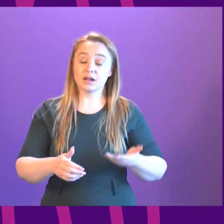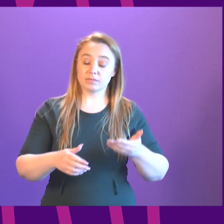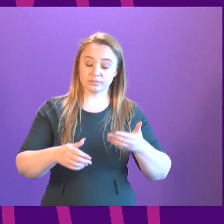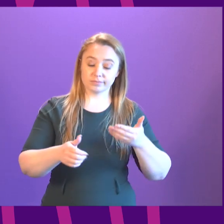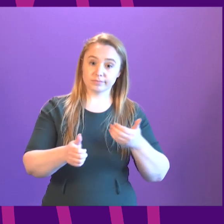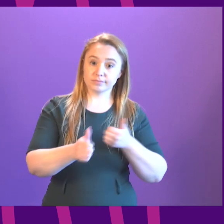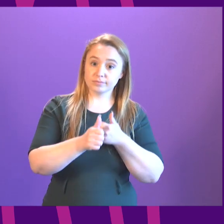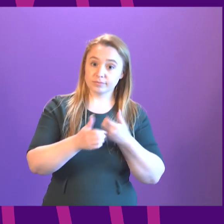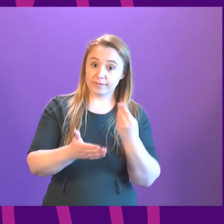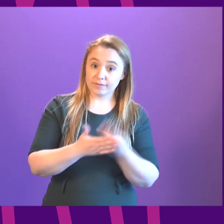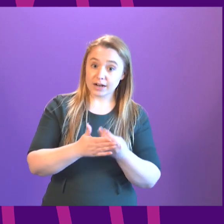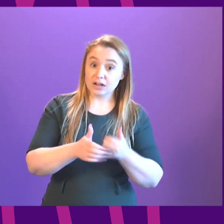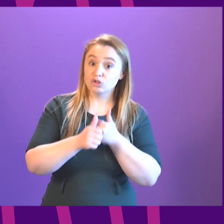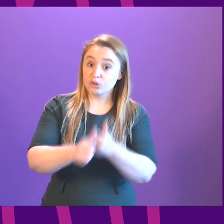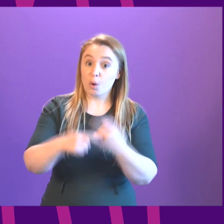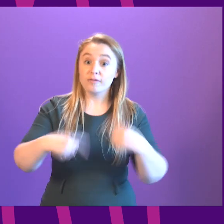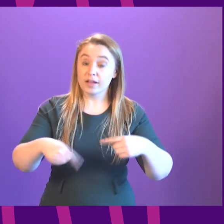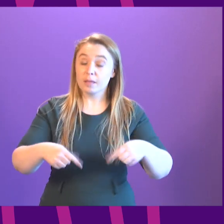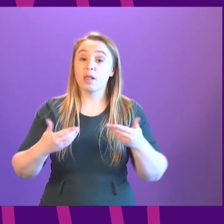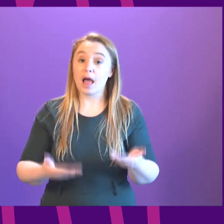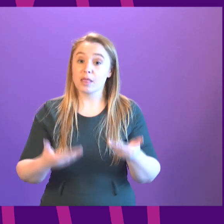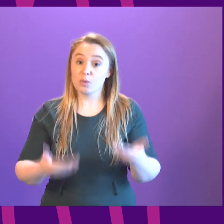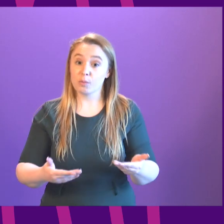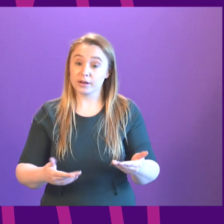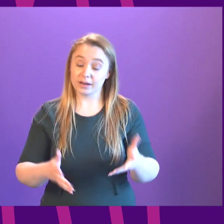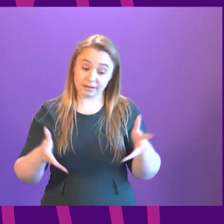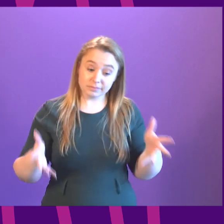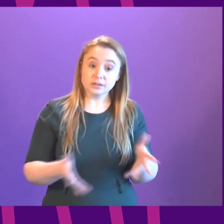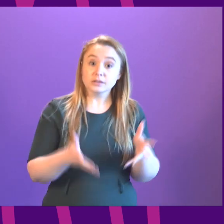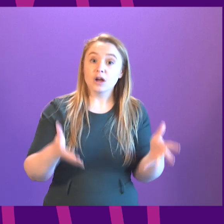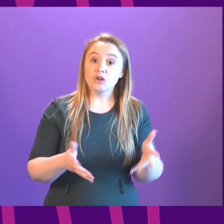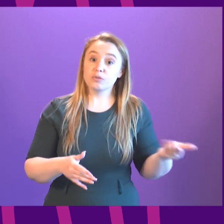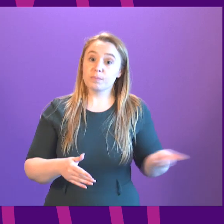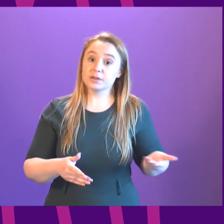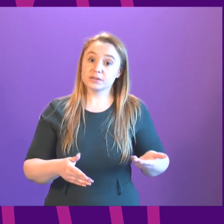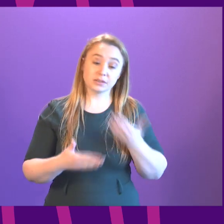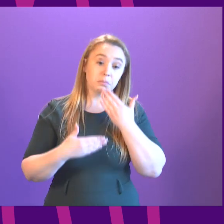encourage all affected businesses to apply for it. The details are available on local